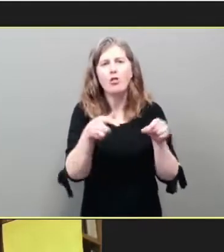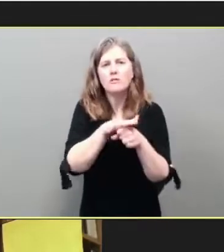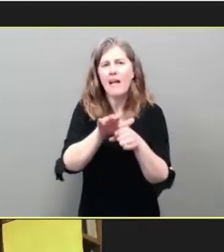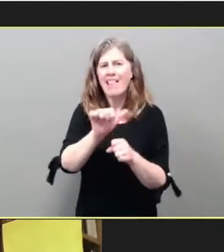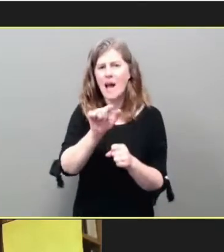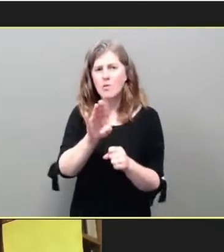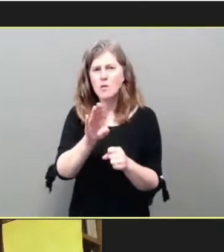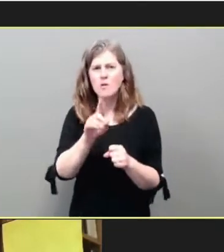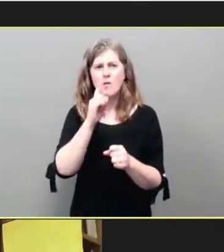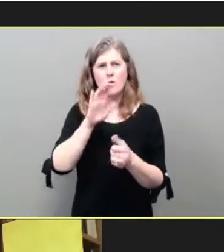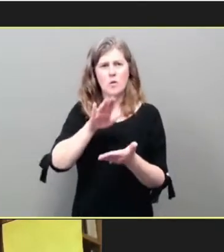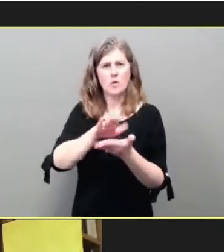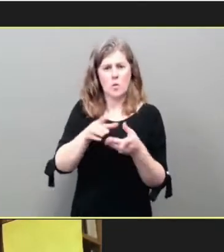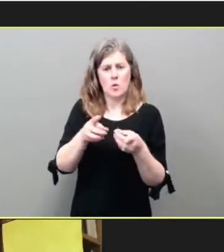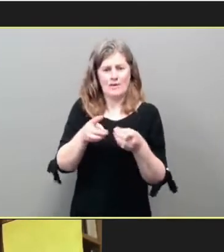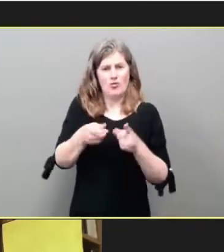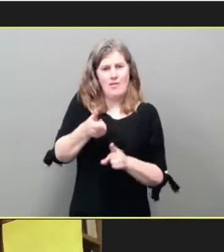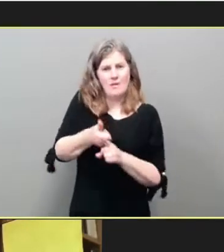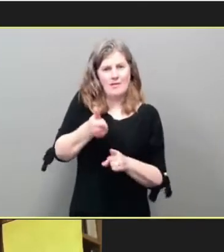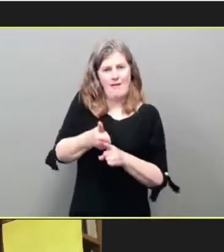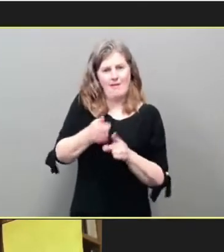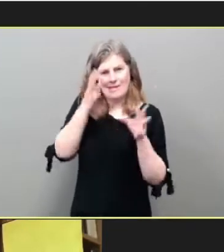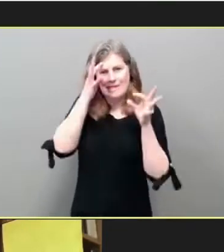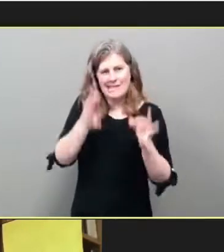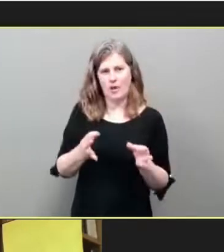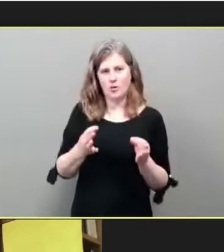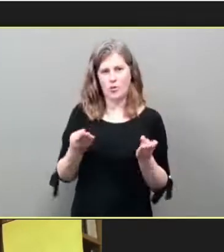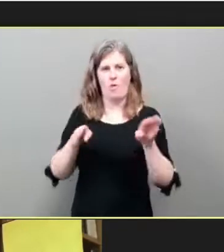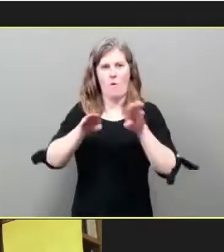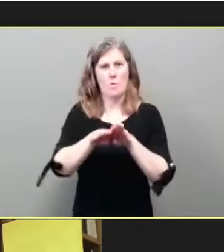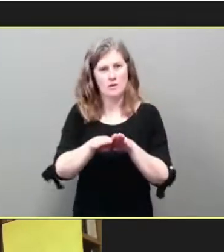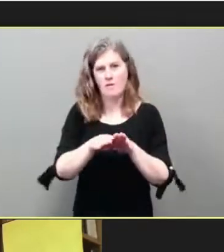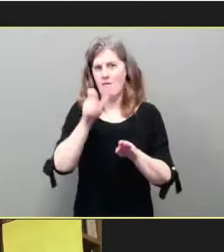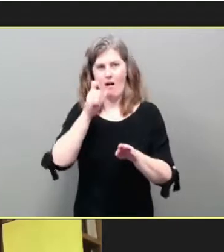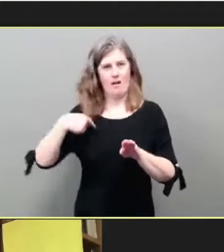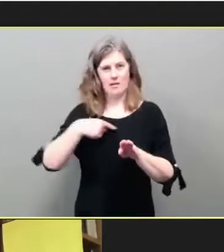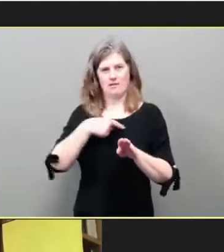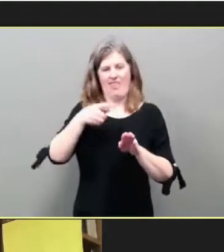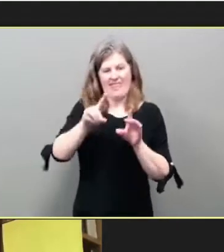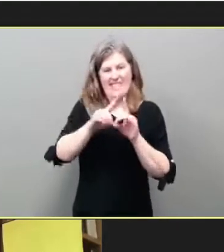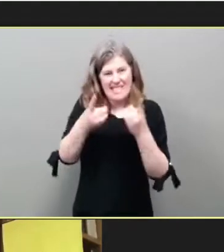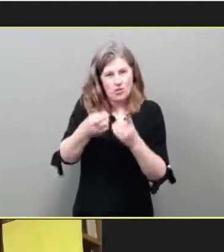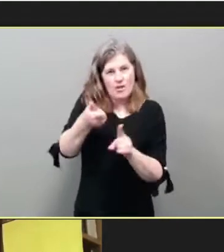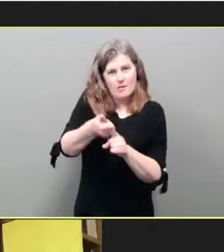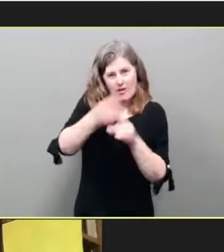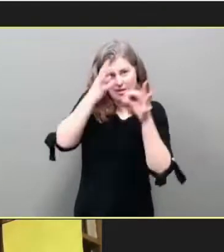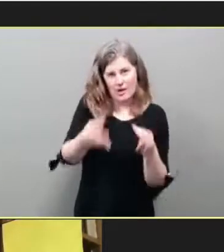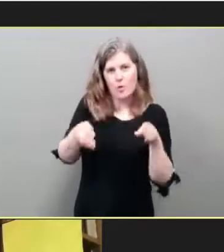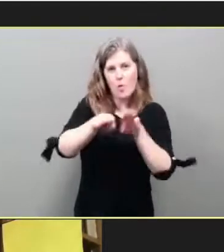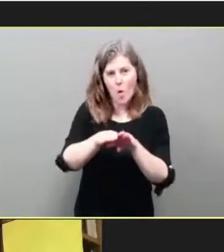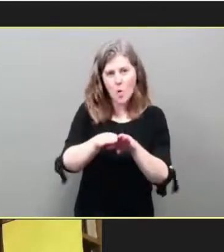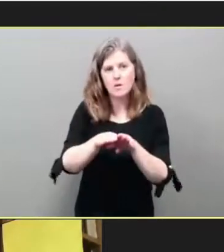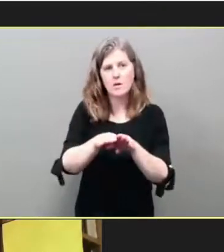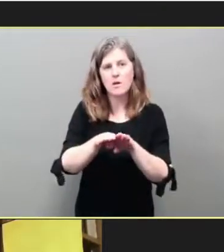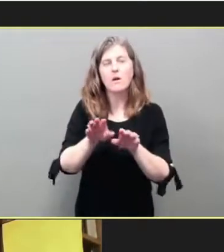school district themselves deciding to close uh give people some time to see